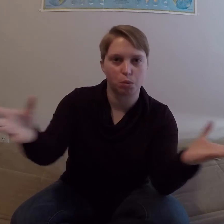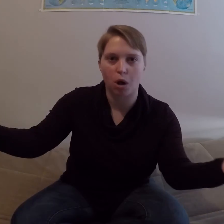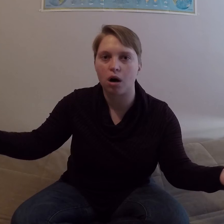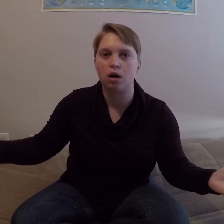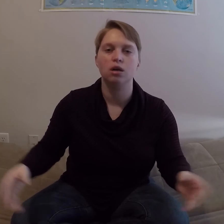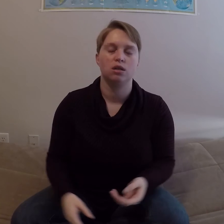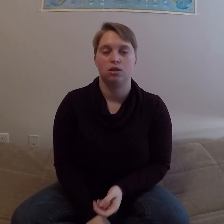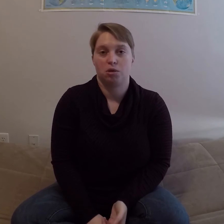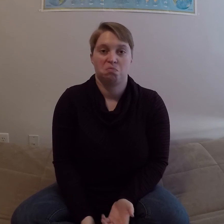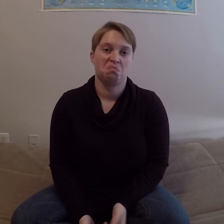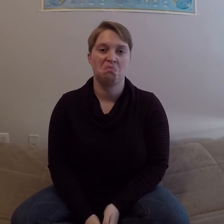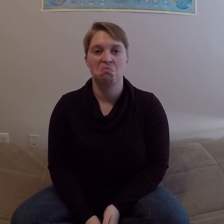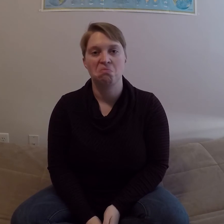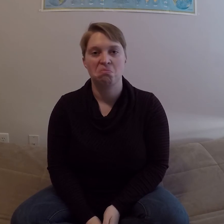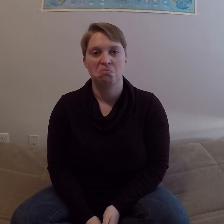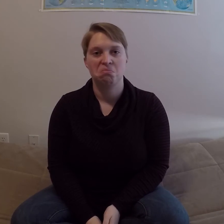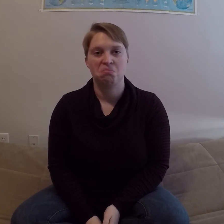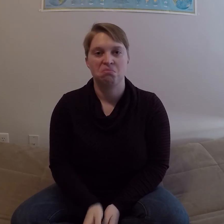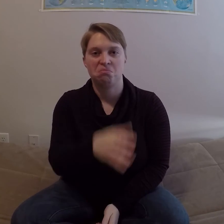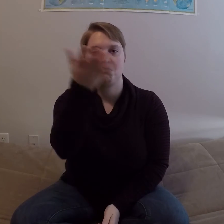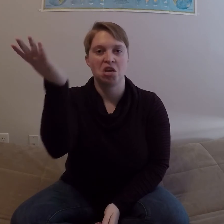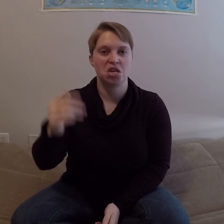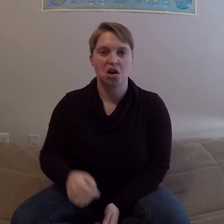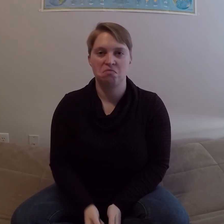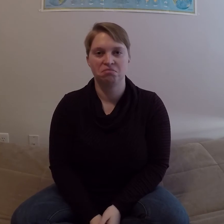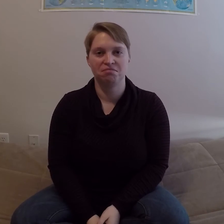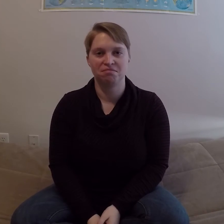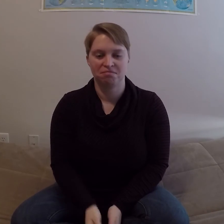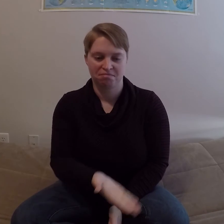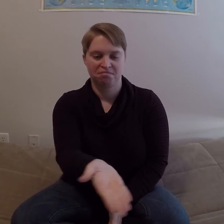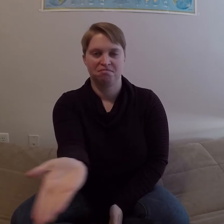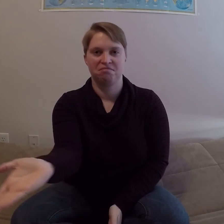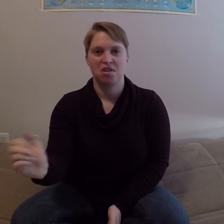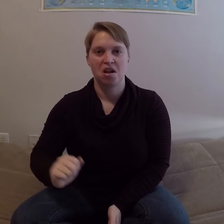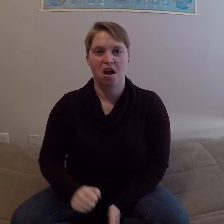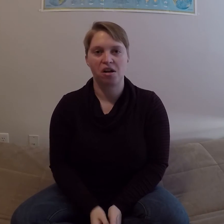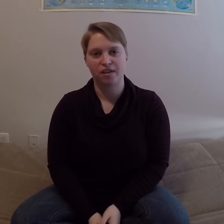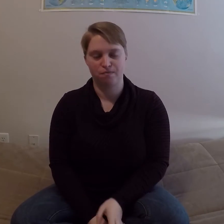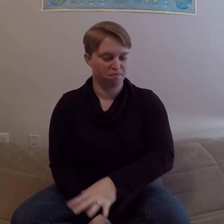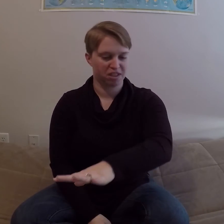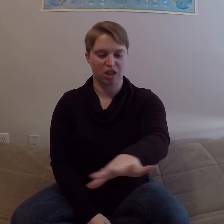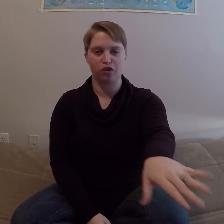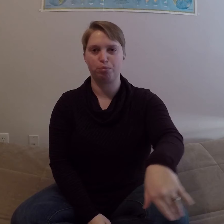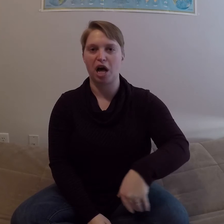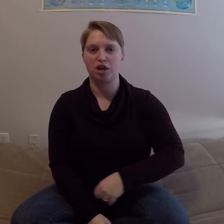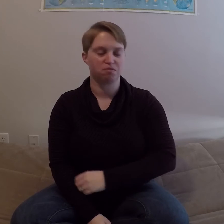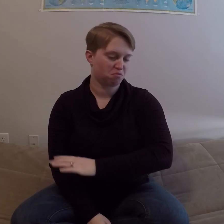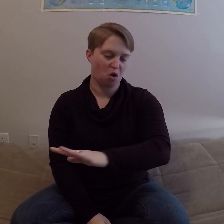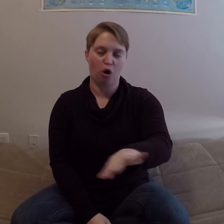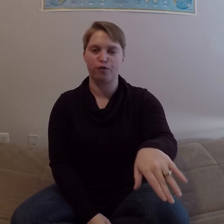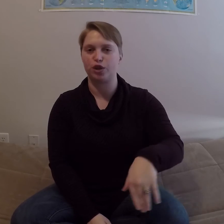Blah blah blah. Here you go. On the silver platter, all for